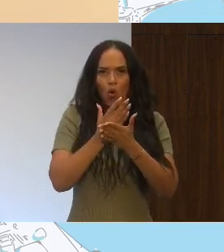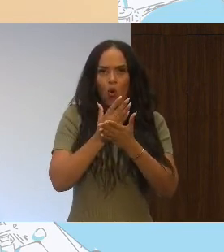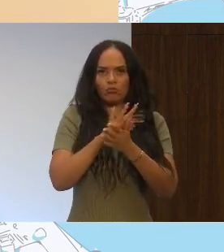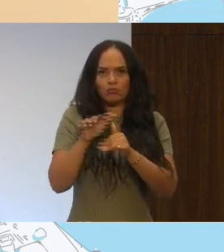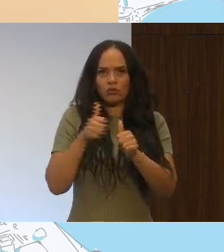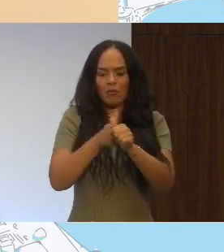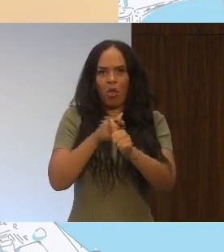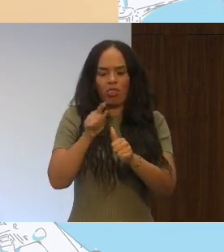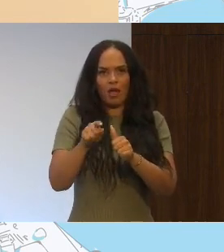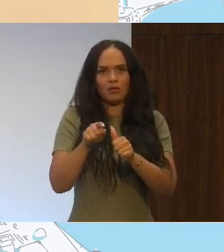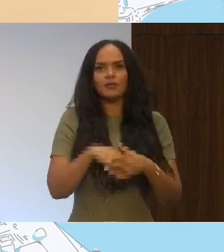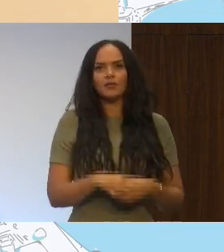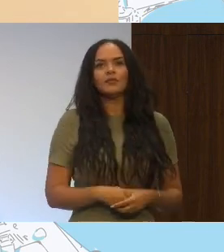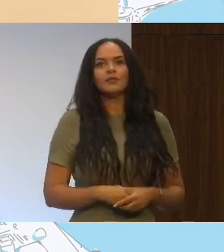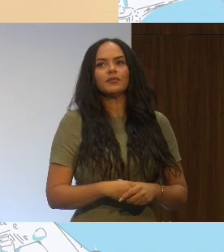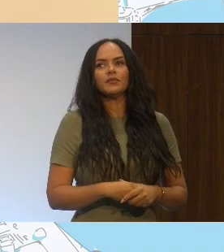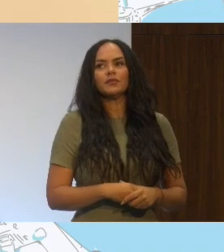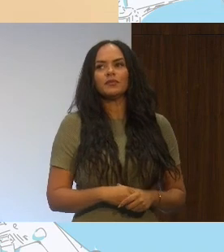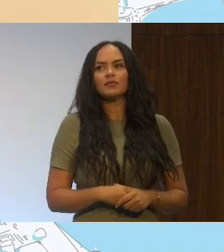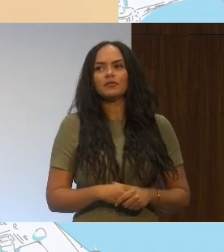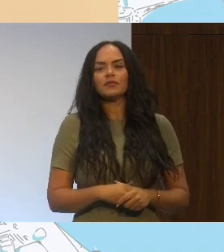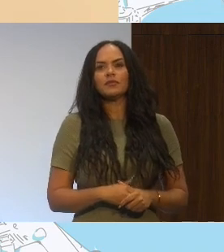that's really important that's what you say as a group,